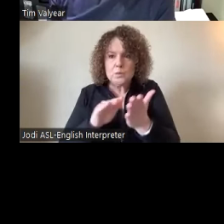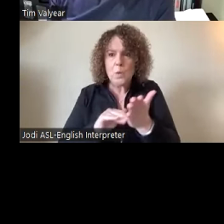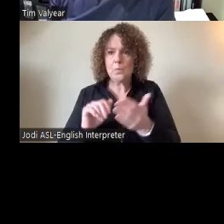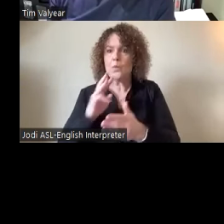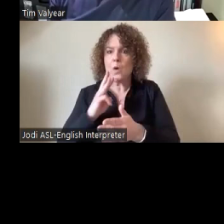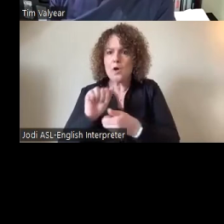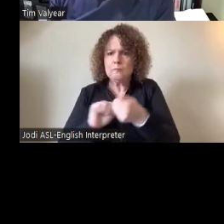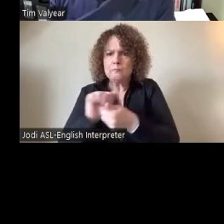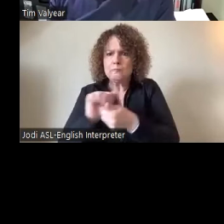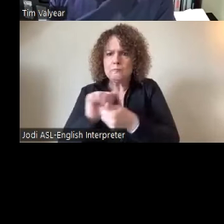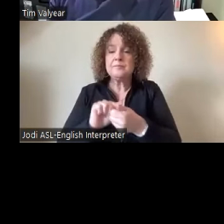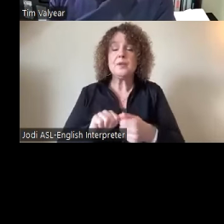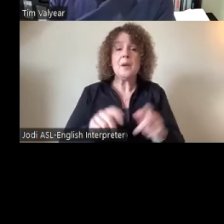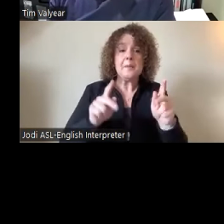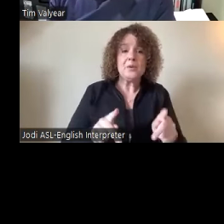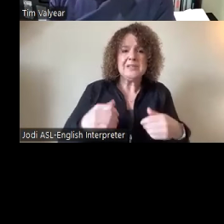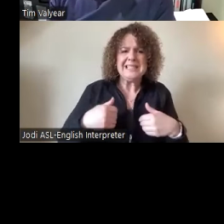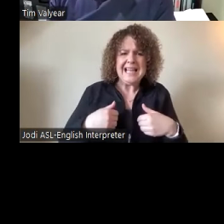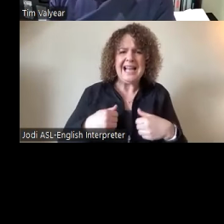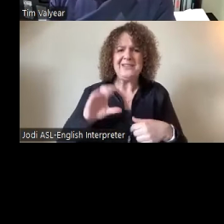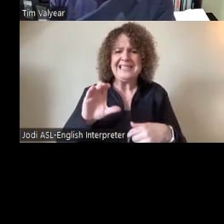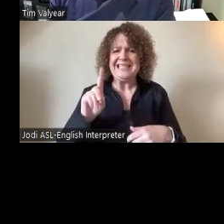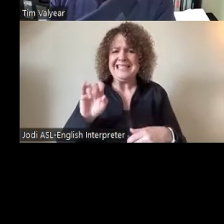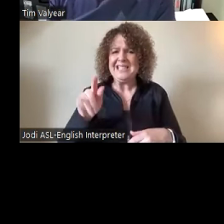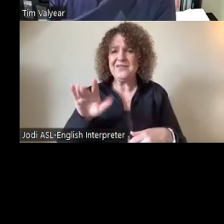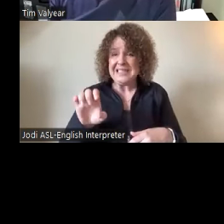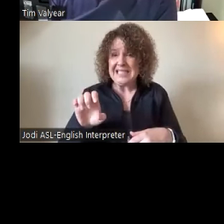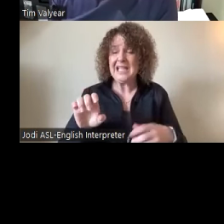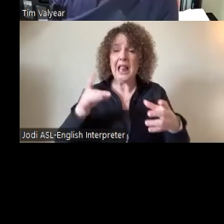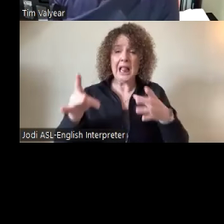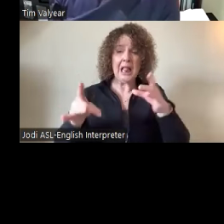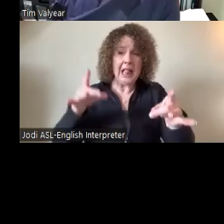are visibly soiled, you want to make sure you wash your